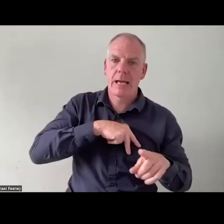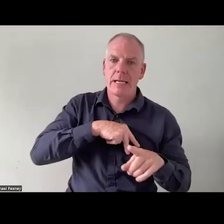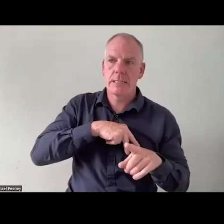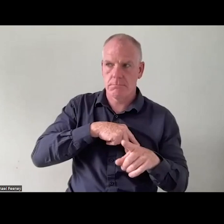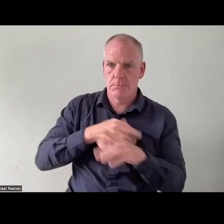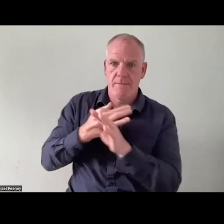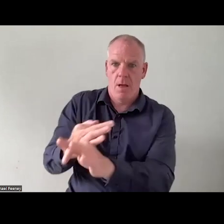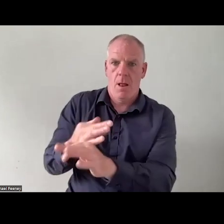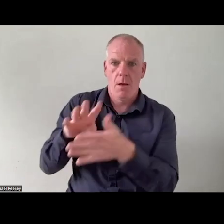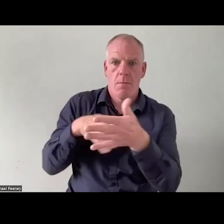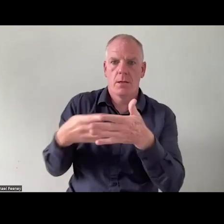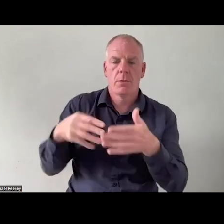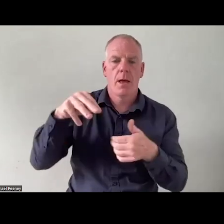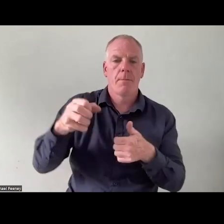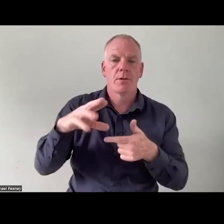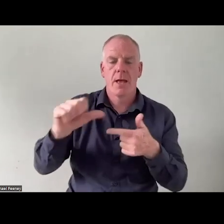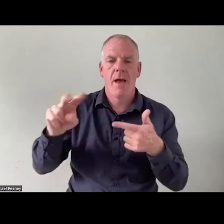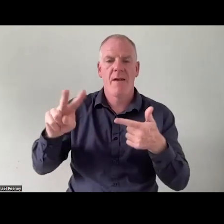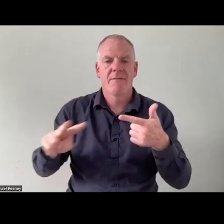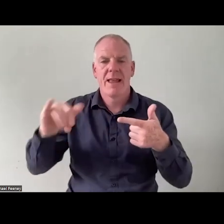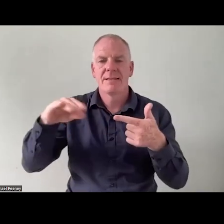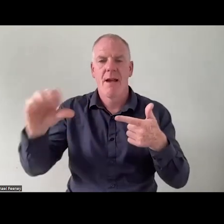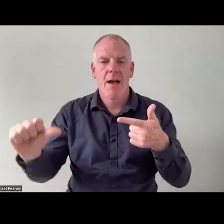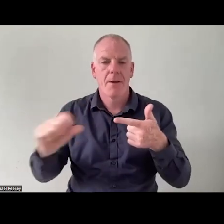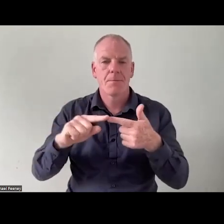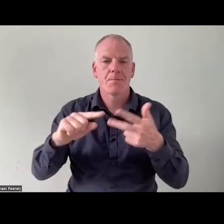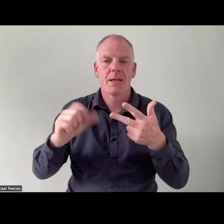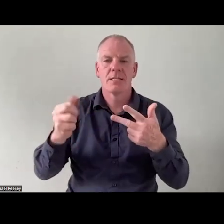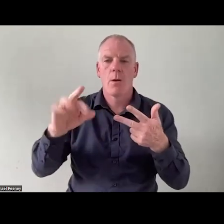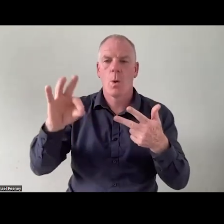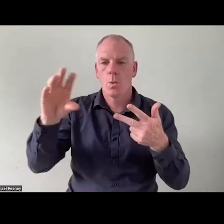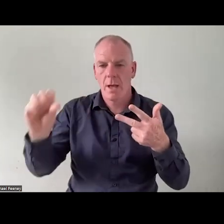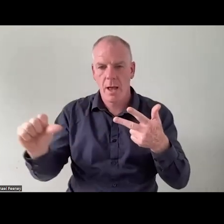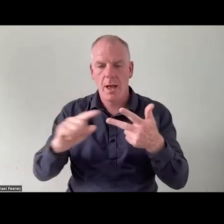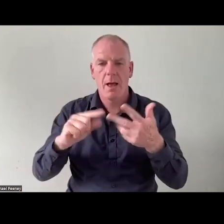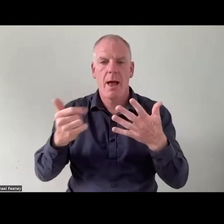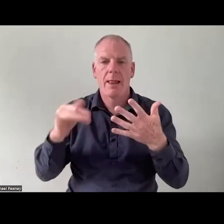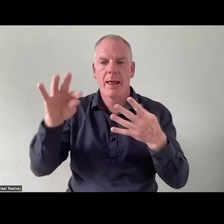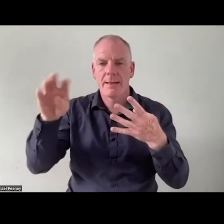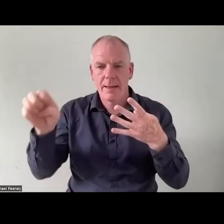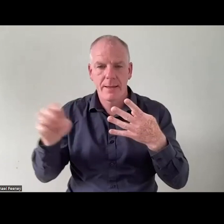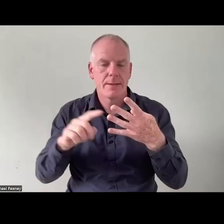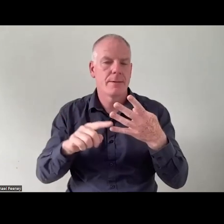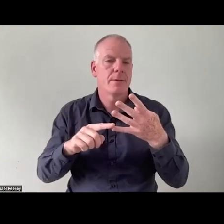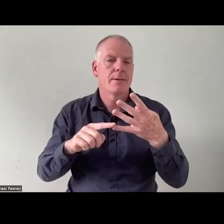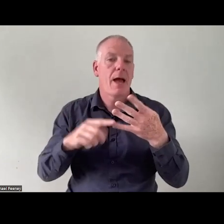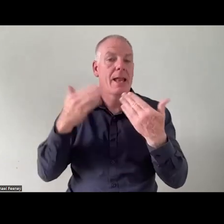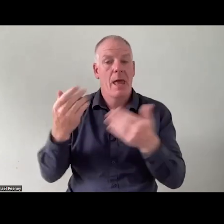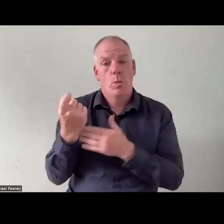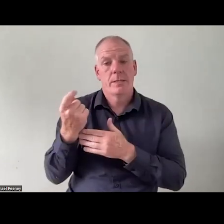So, Mercia, Valencia, Zaragoza, Alicante and now, more recently, Madrid.